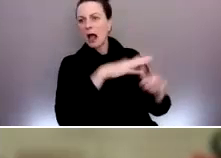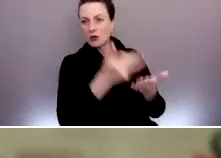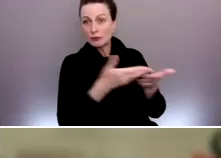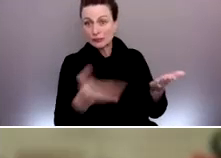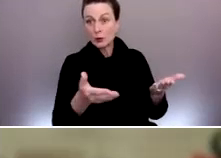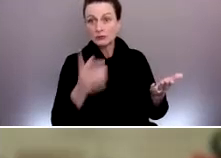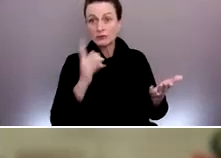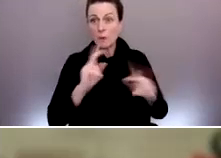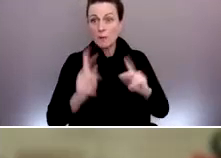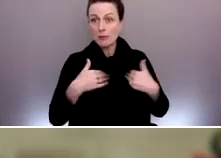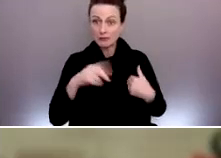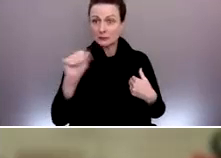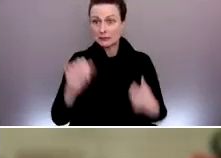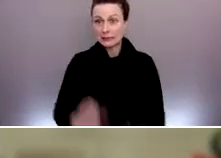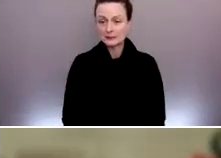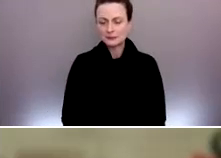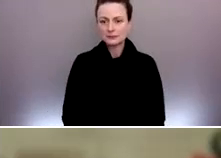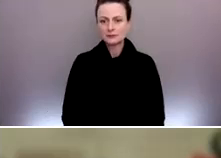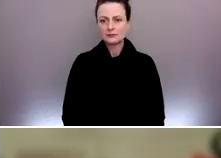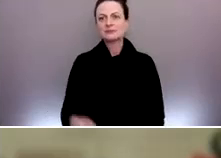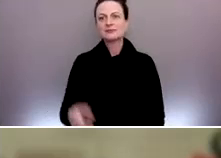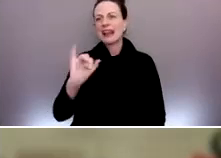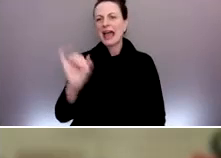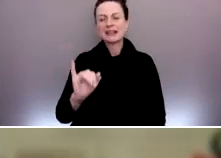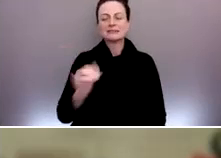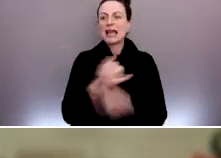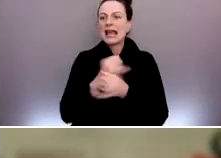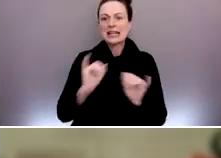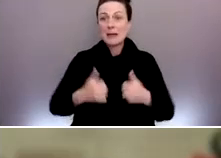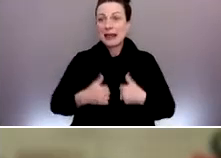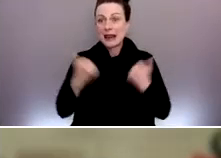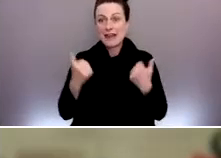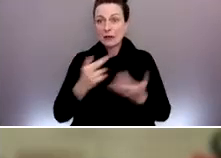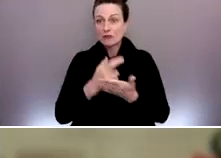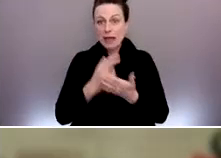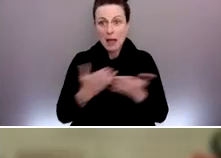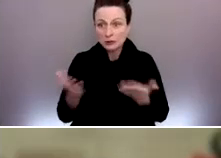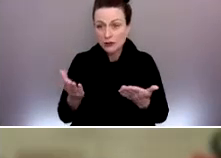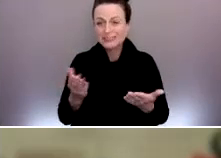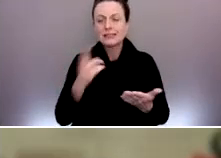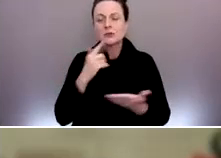disabilities, such as the independent living rehabilitation services to modify my home